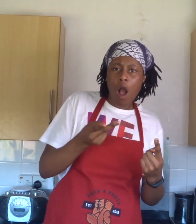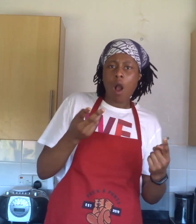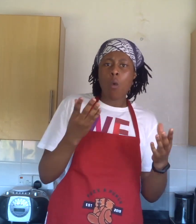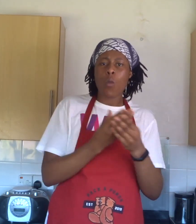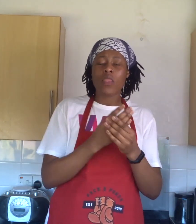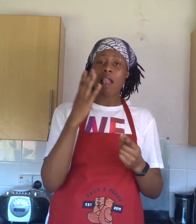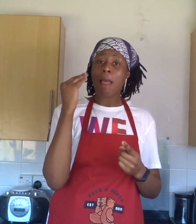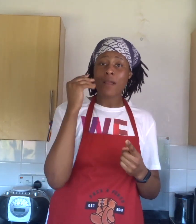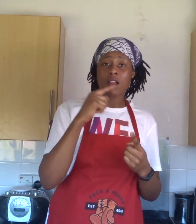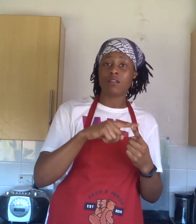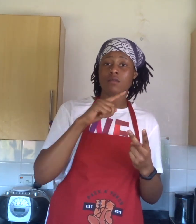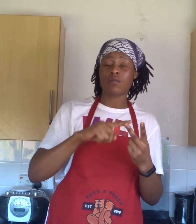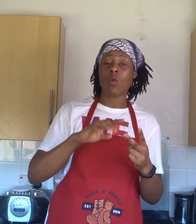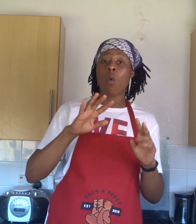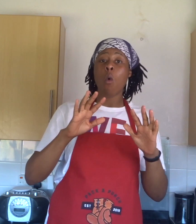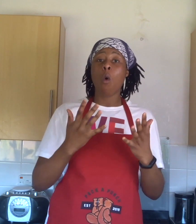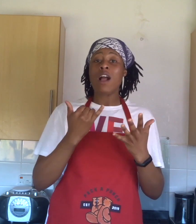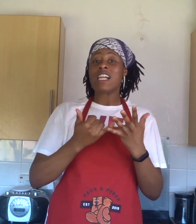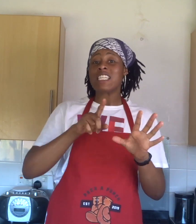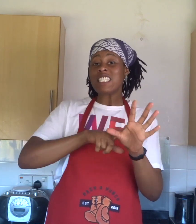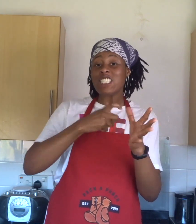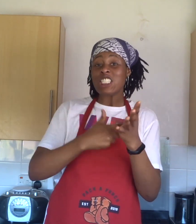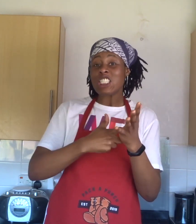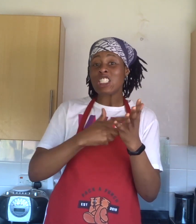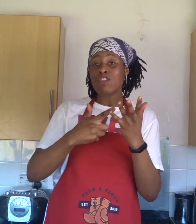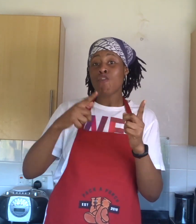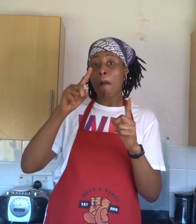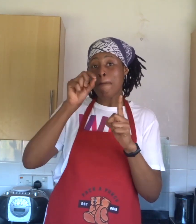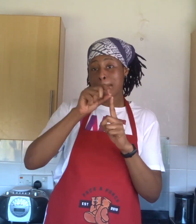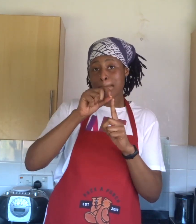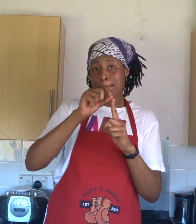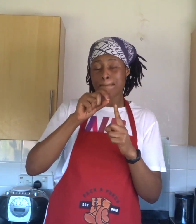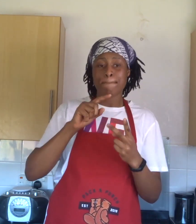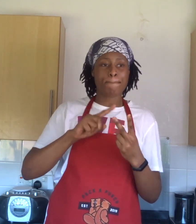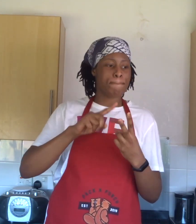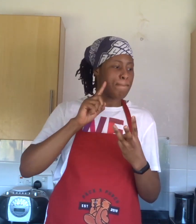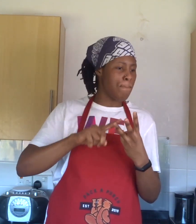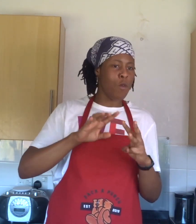You may want to add sugar and lemon, syrup